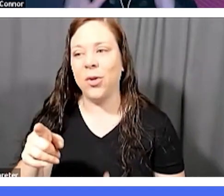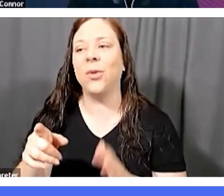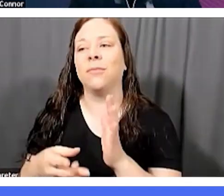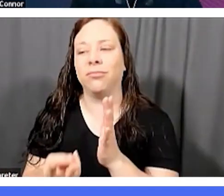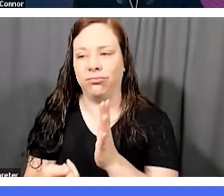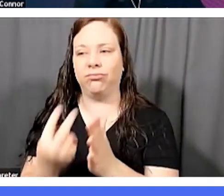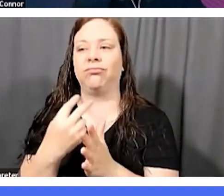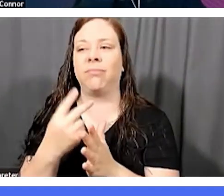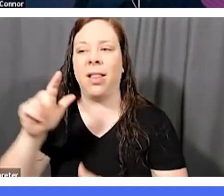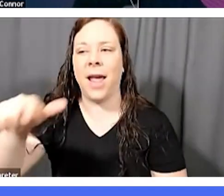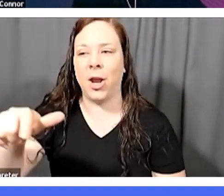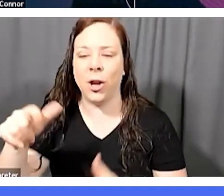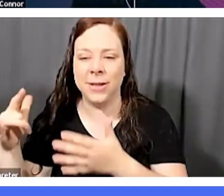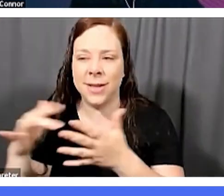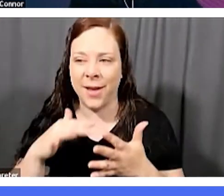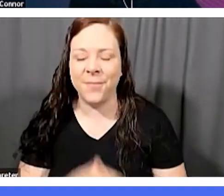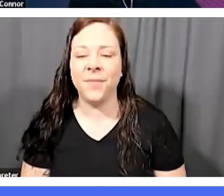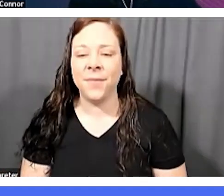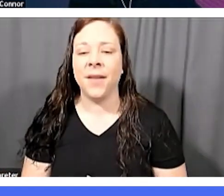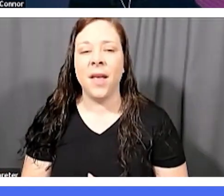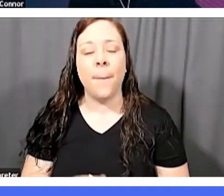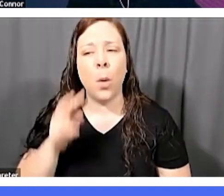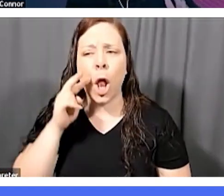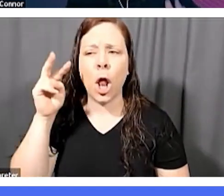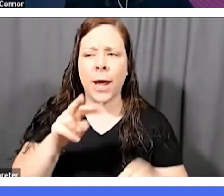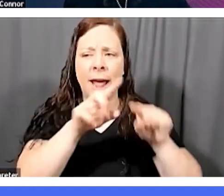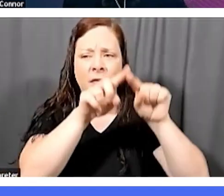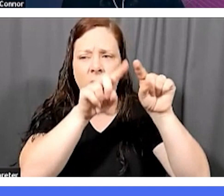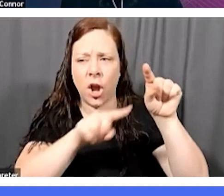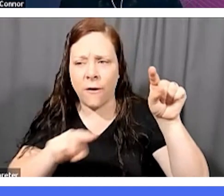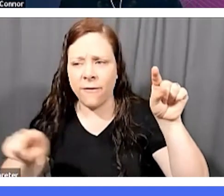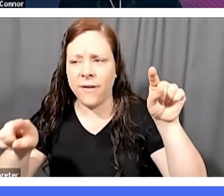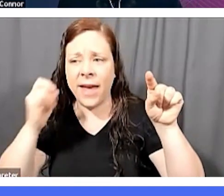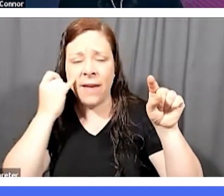Fact is though, right, we're looking at this curve and we're saying, if we're gonna study learning,